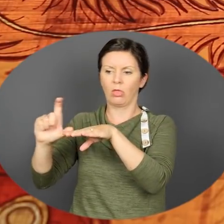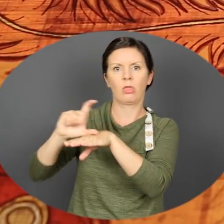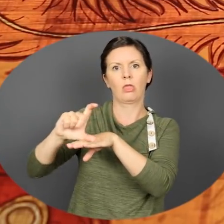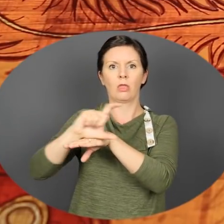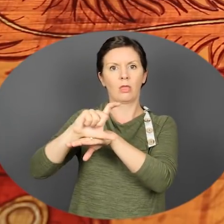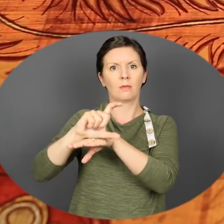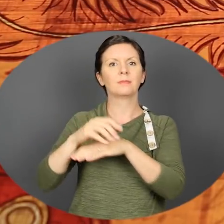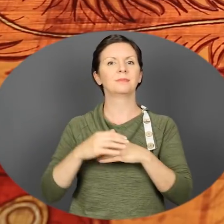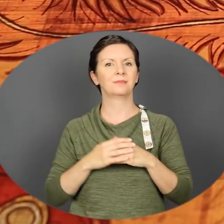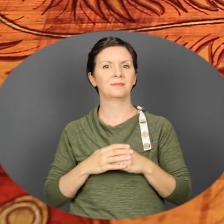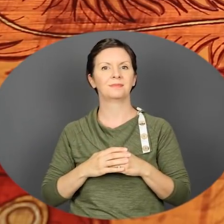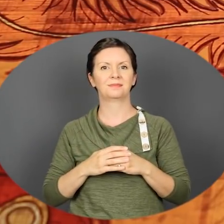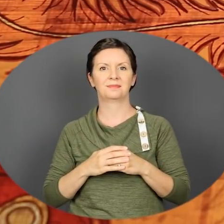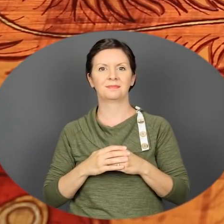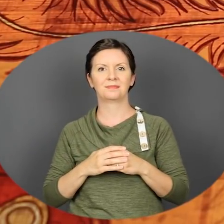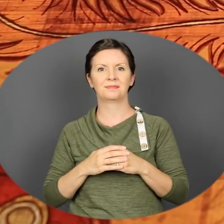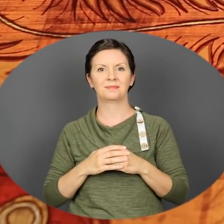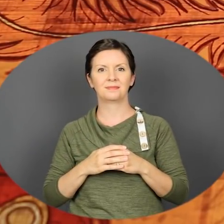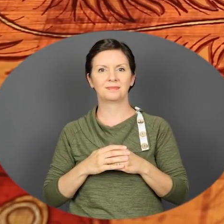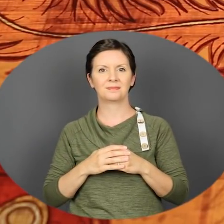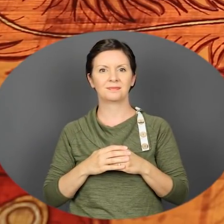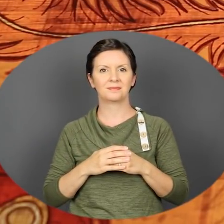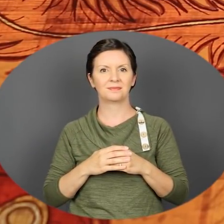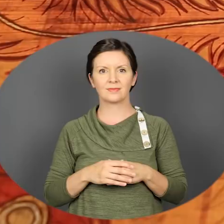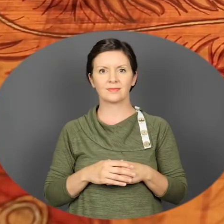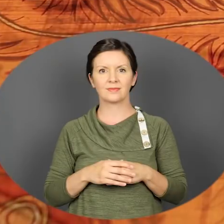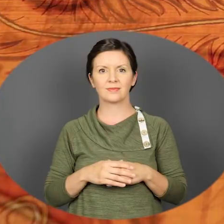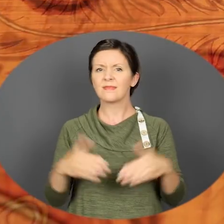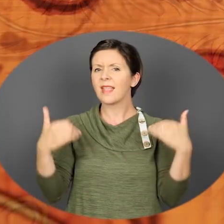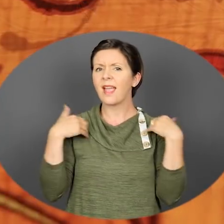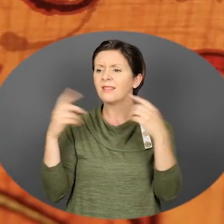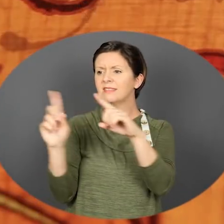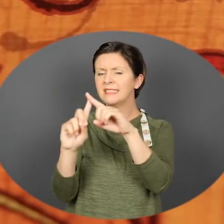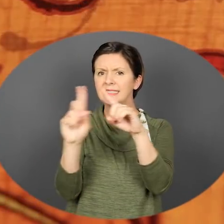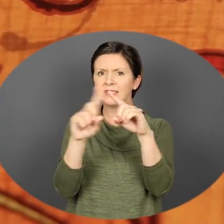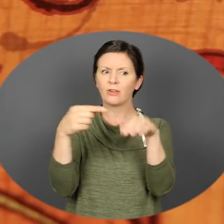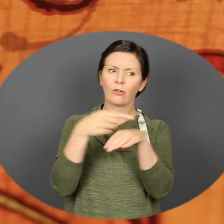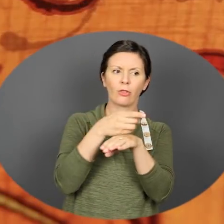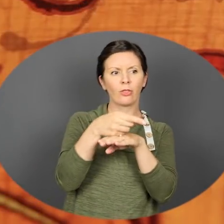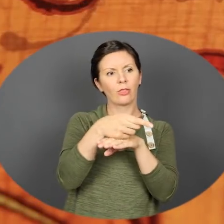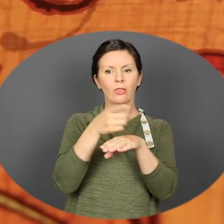it to, stopping at the edge of the tile you placed. Although there are several paths marked